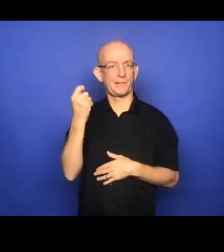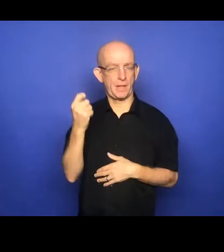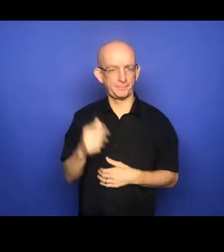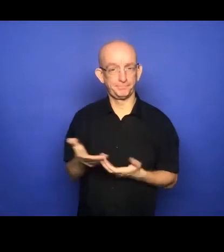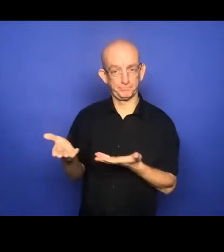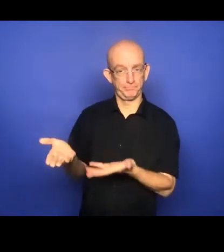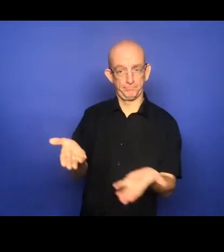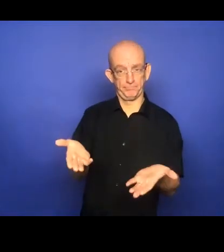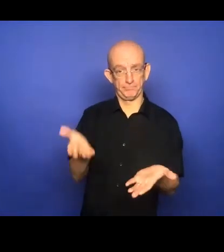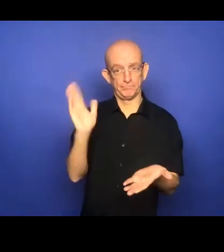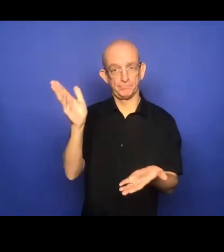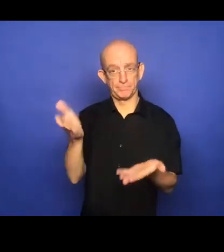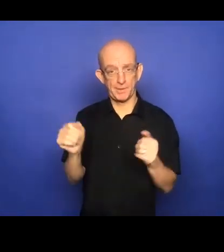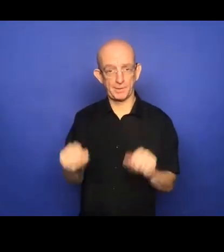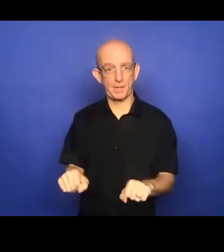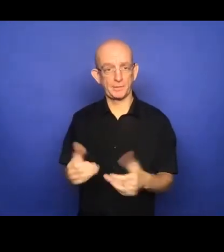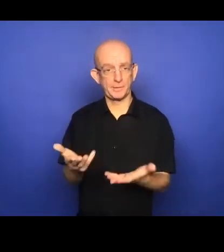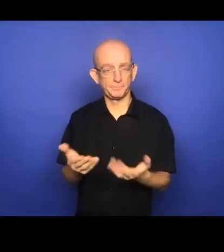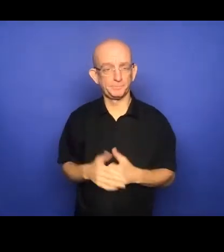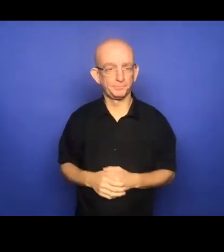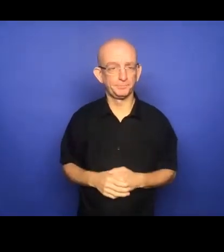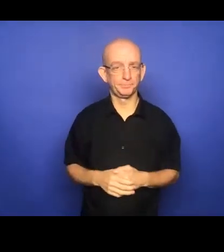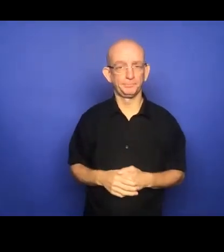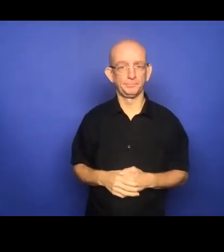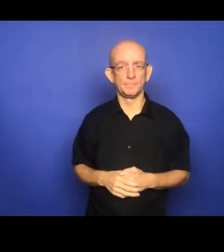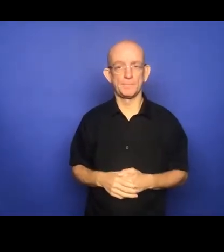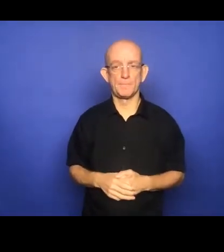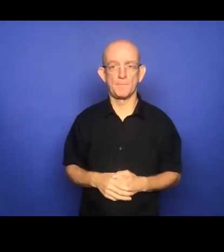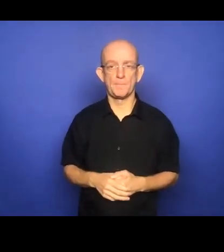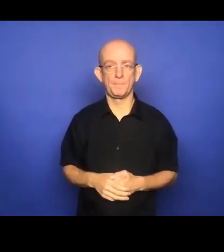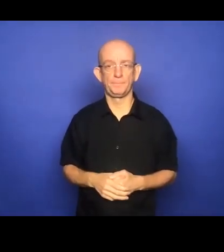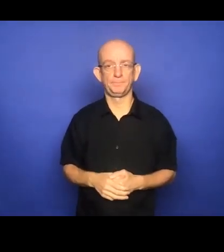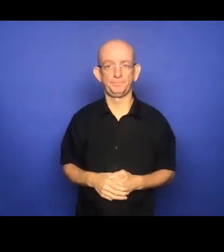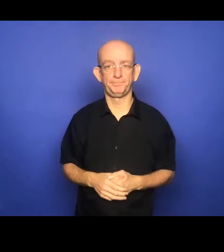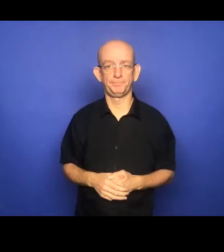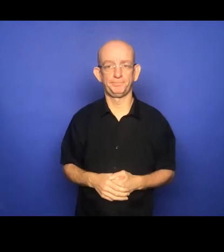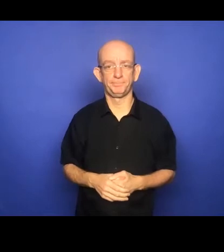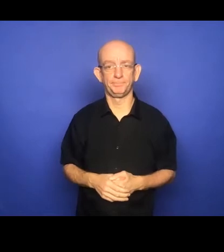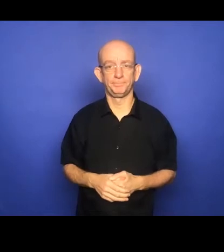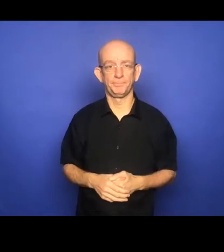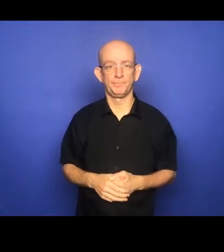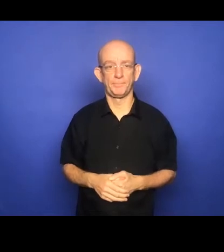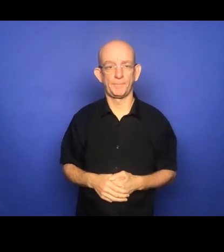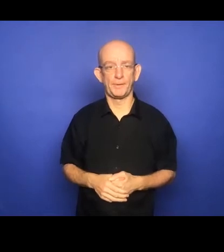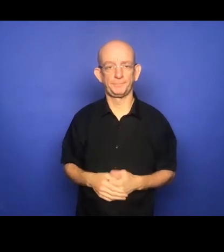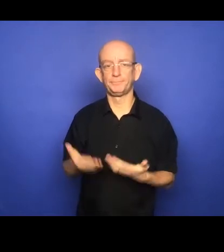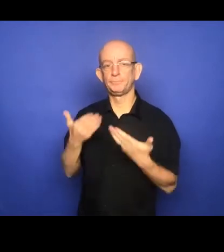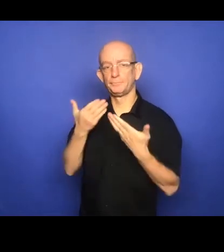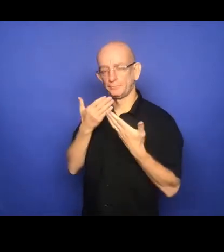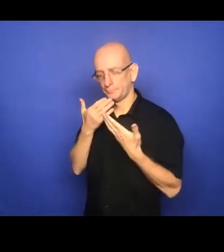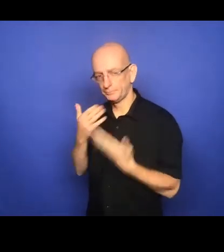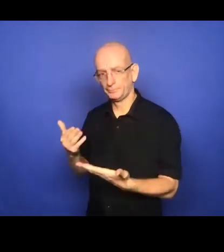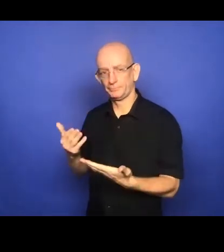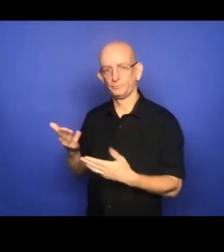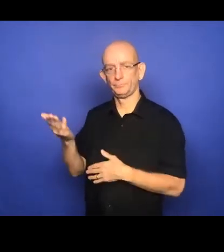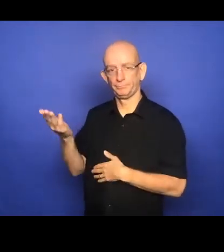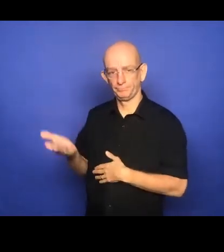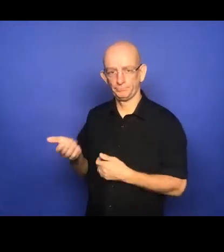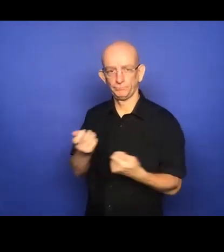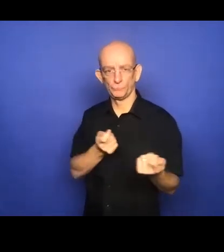Kenya. Anderson, you have the floor.